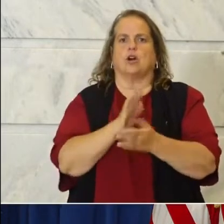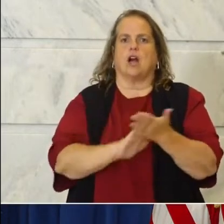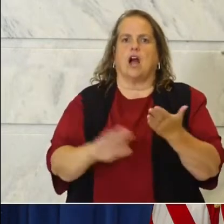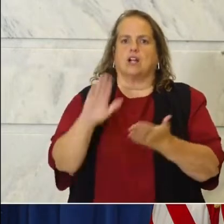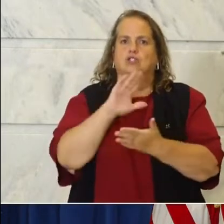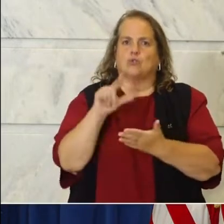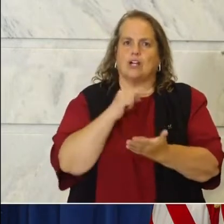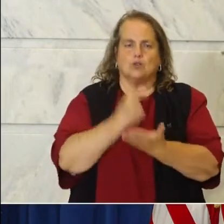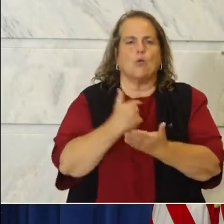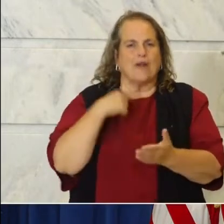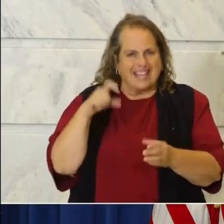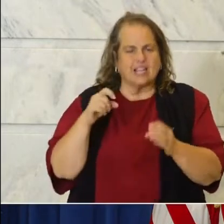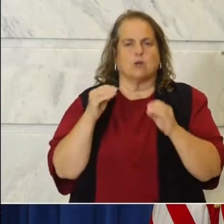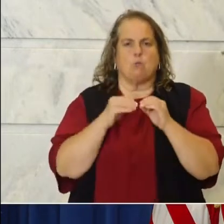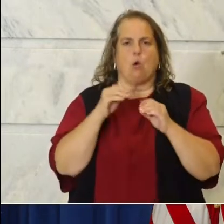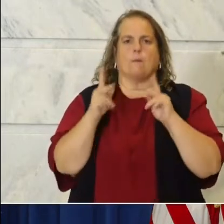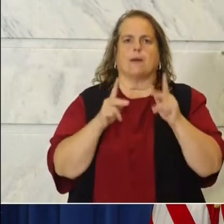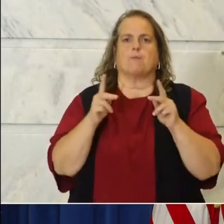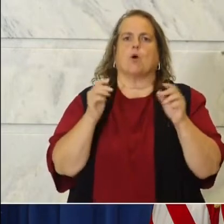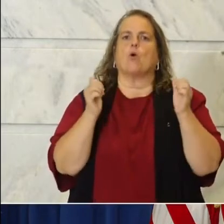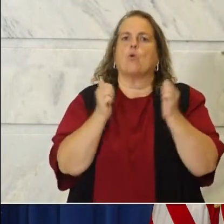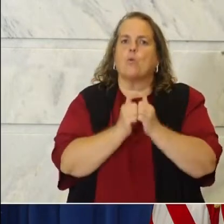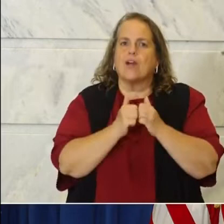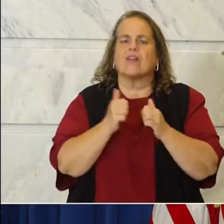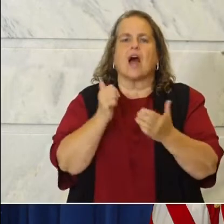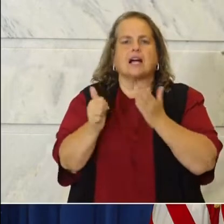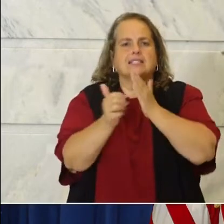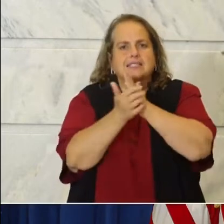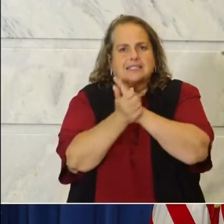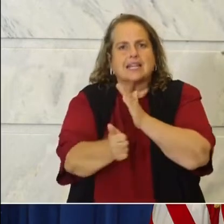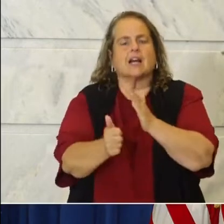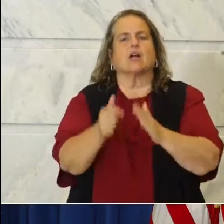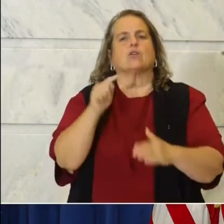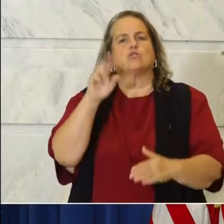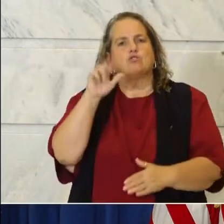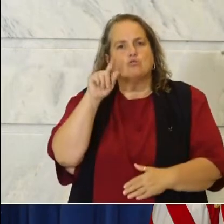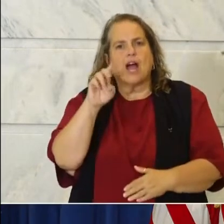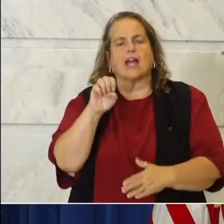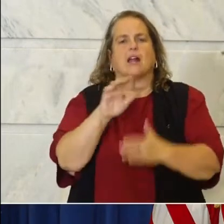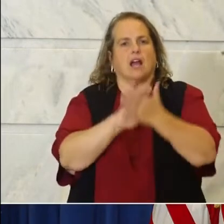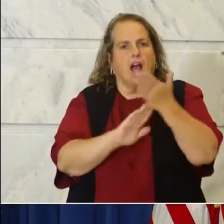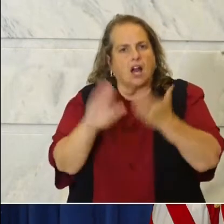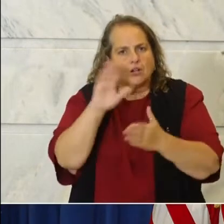We need more people with a a skill and a trade out there. I would highly